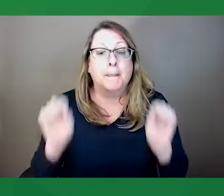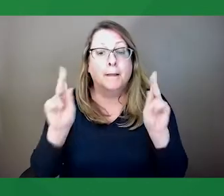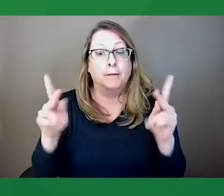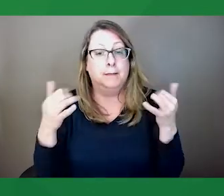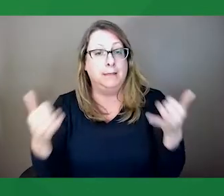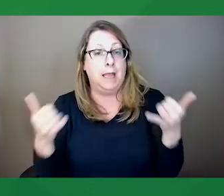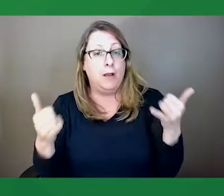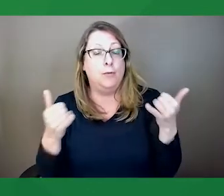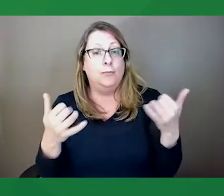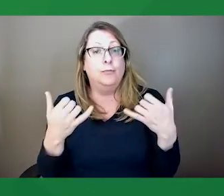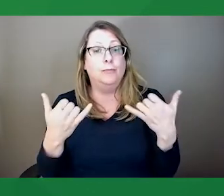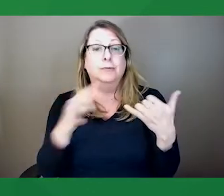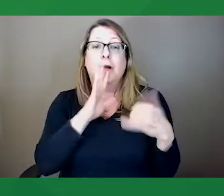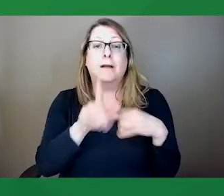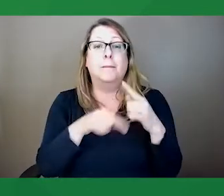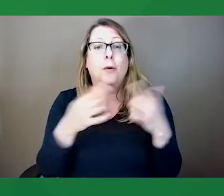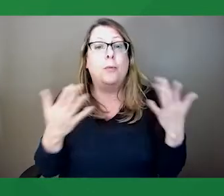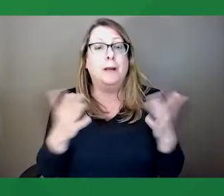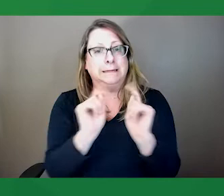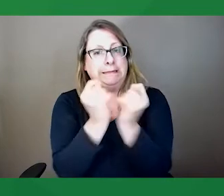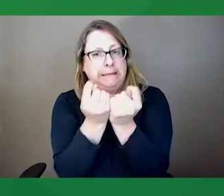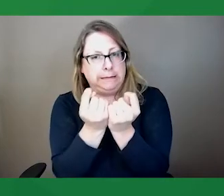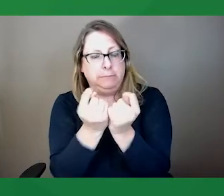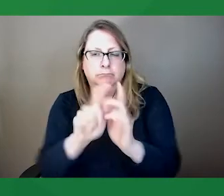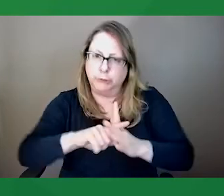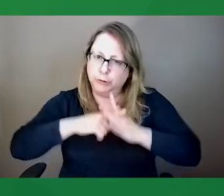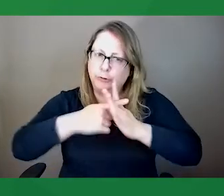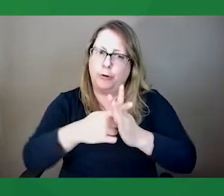we are going to be talking about building an accessibility team from the ground up.